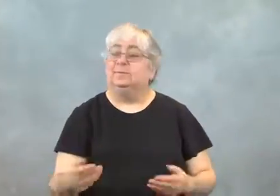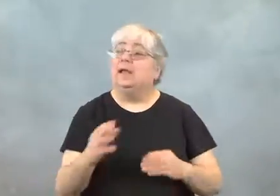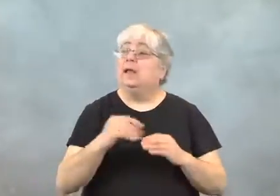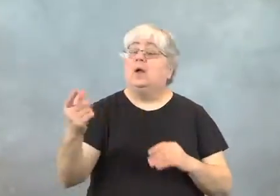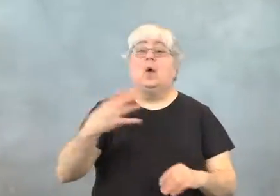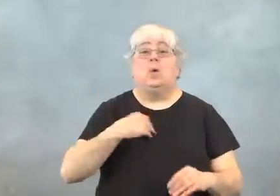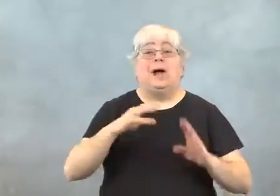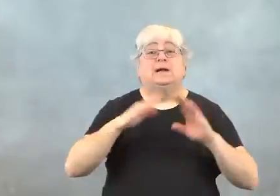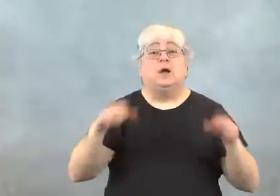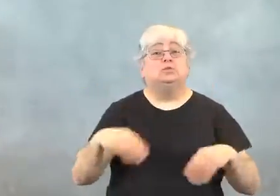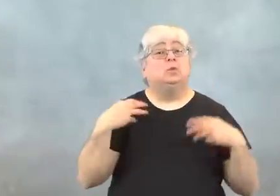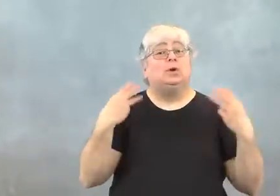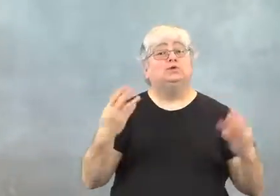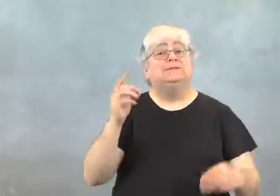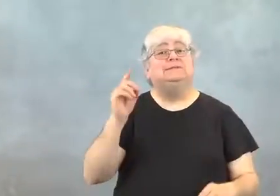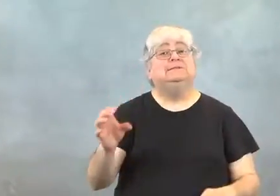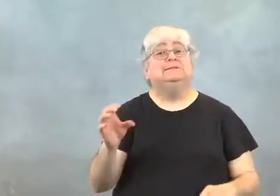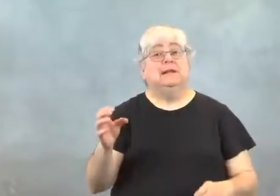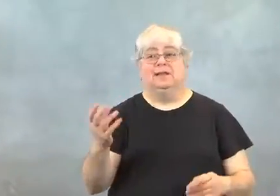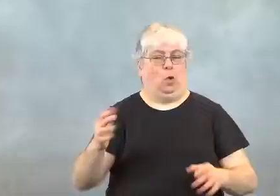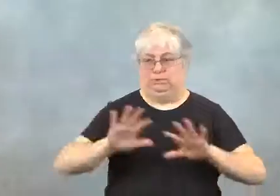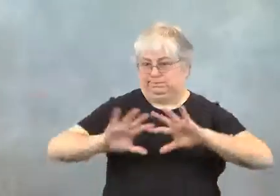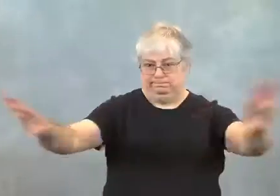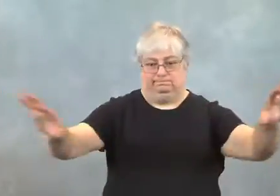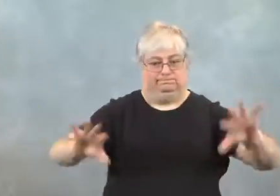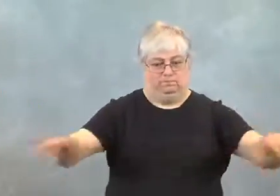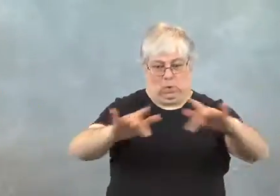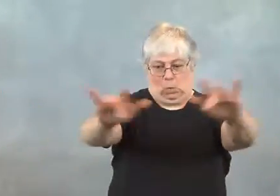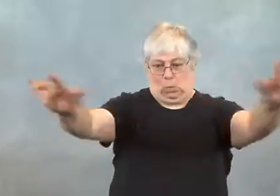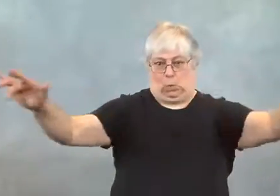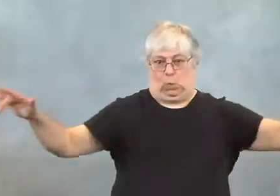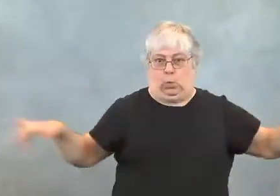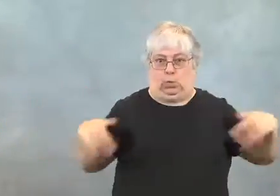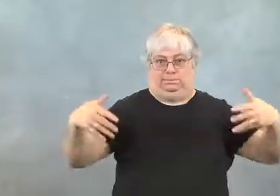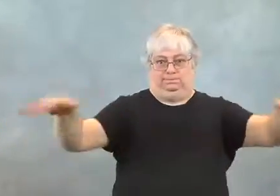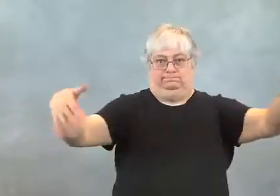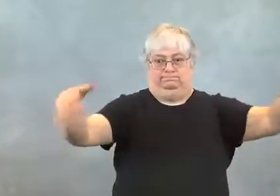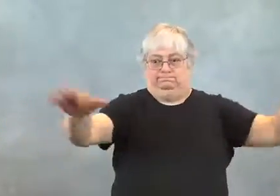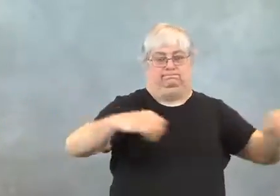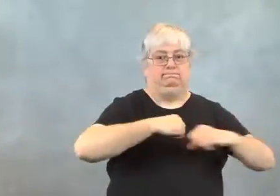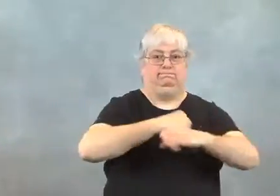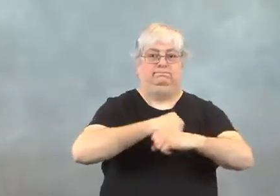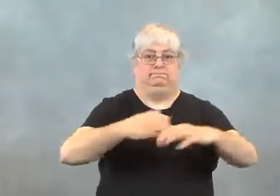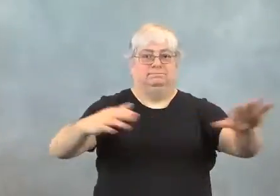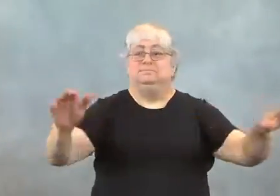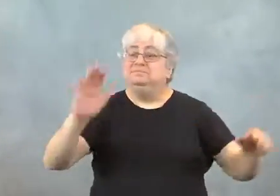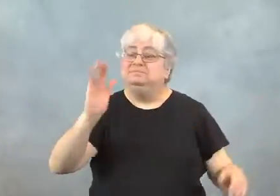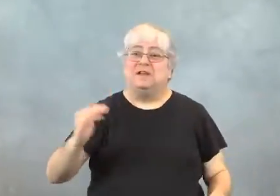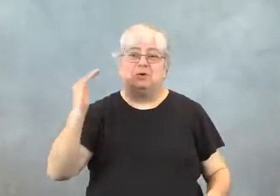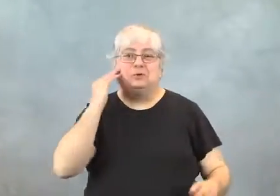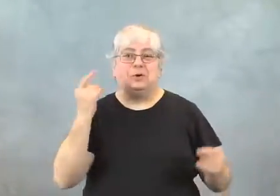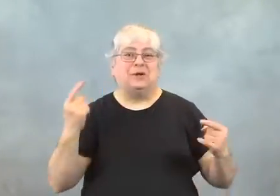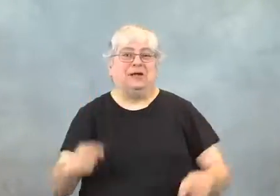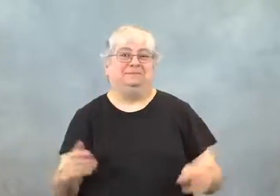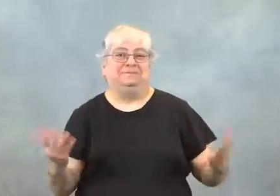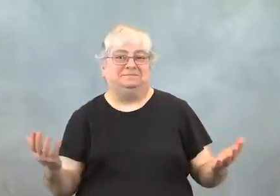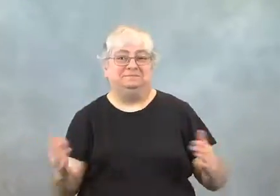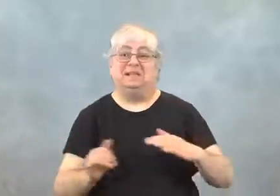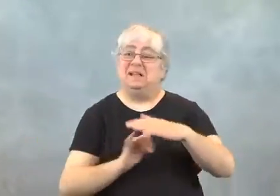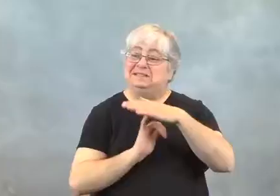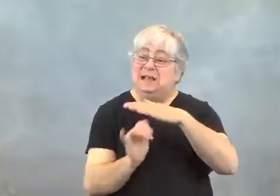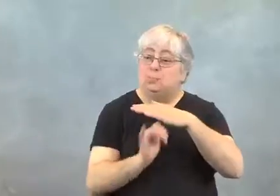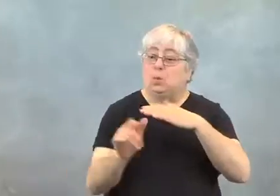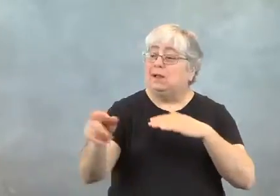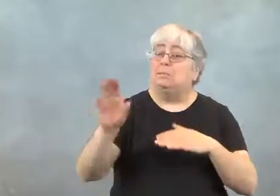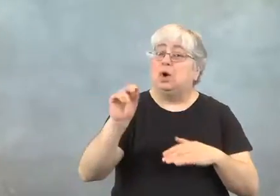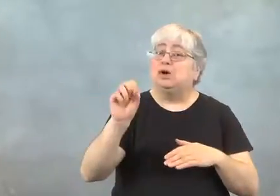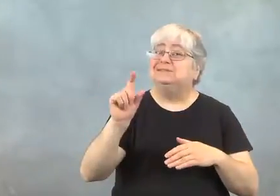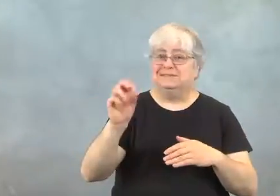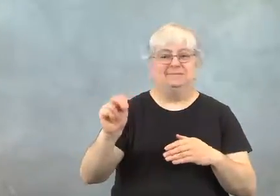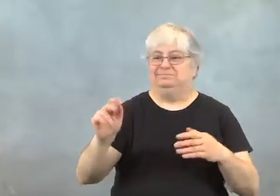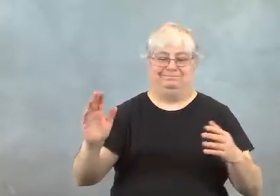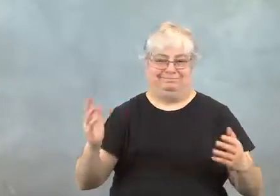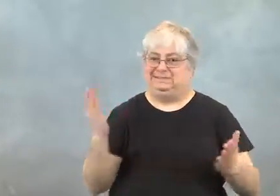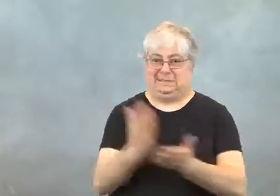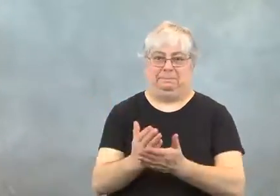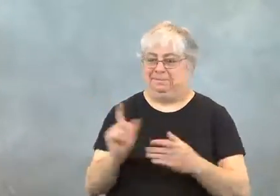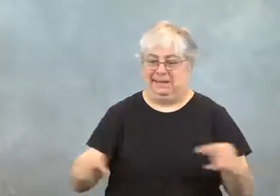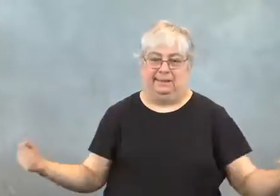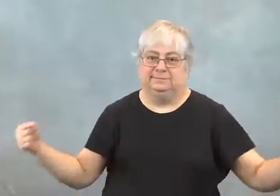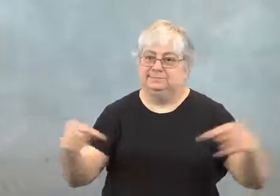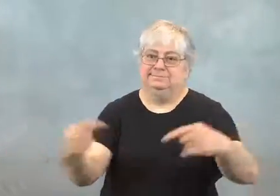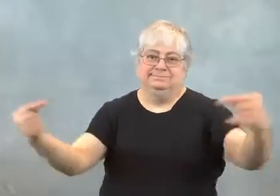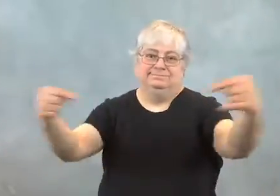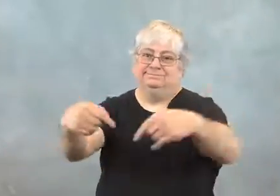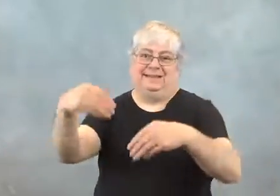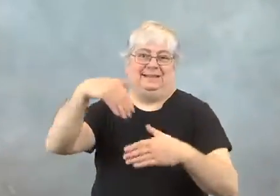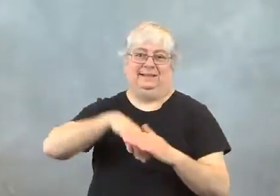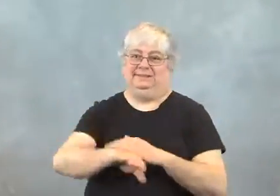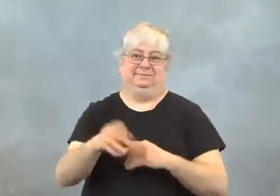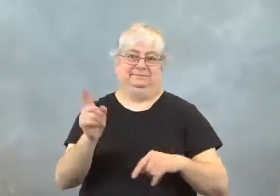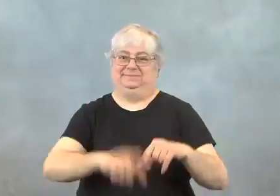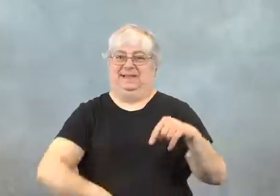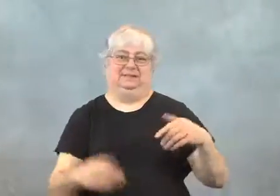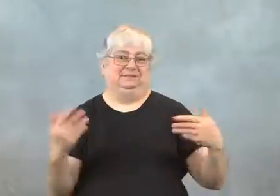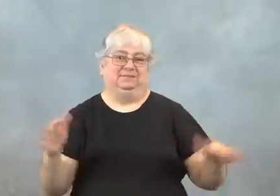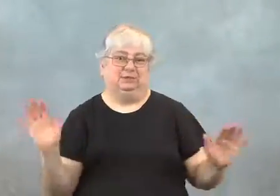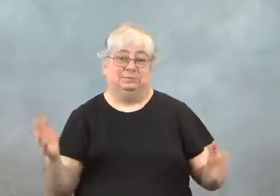A perimeter was established around the White House to keep people away.